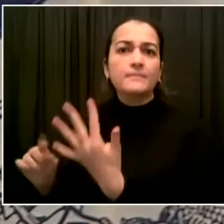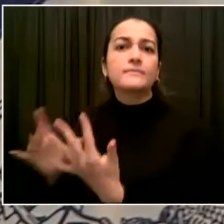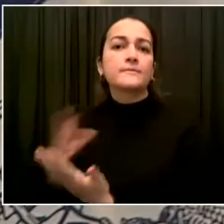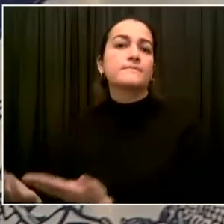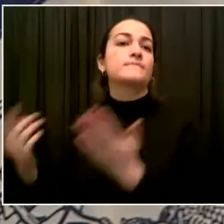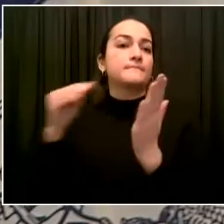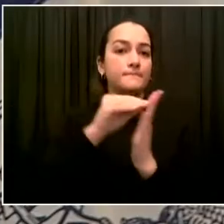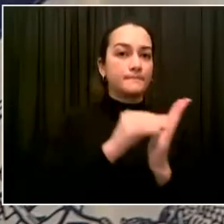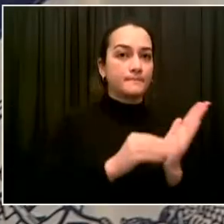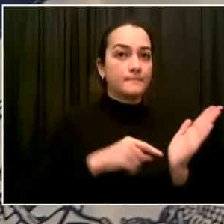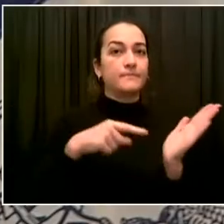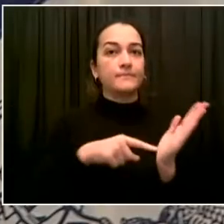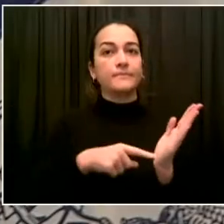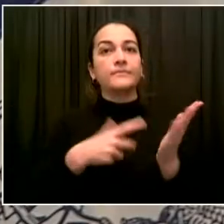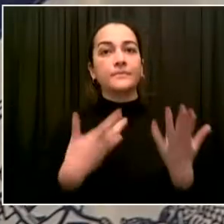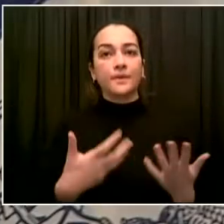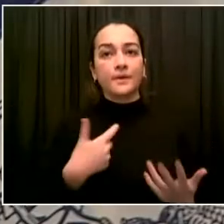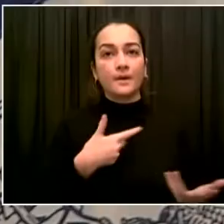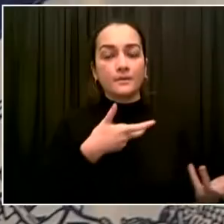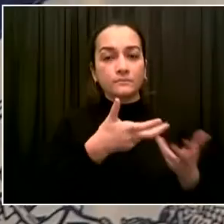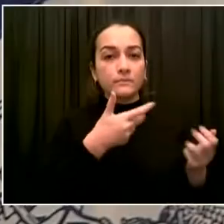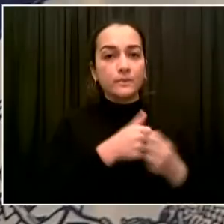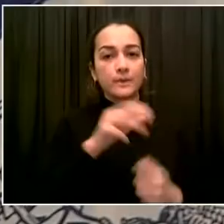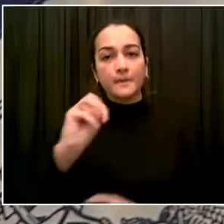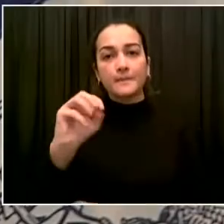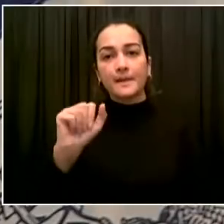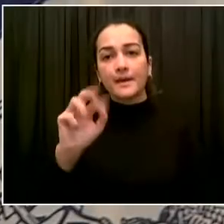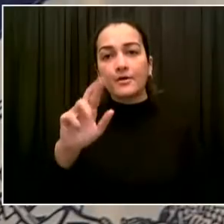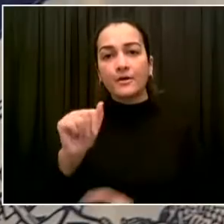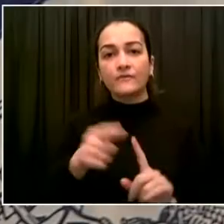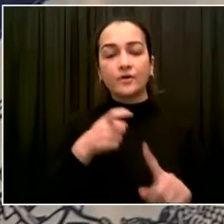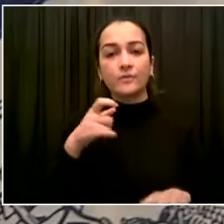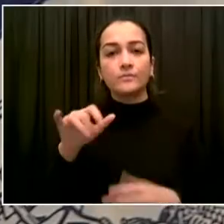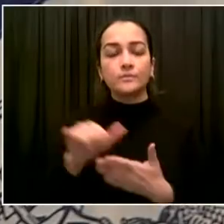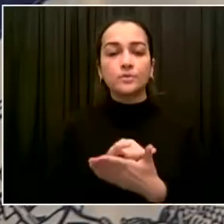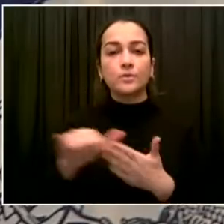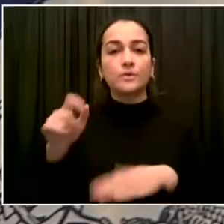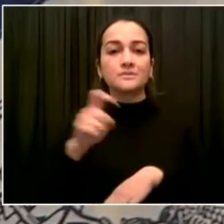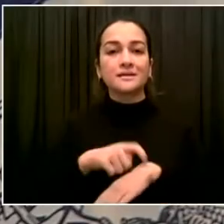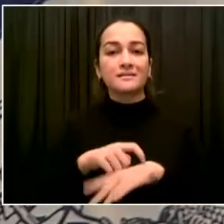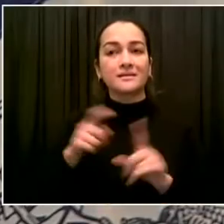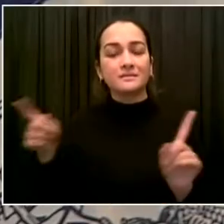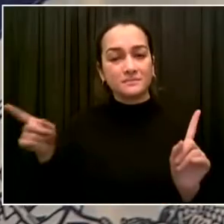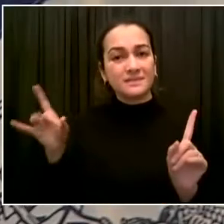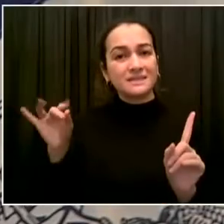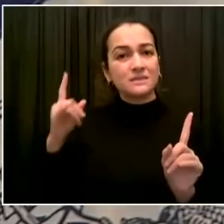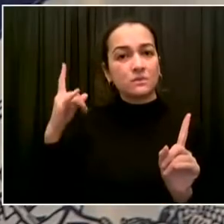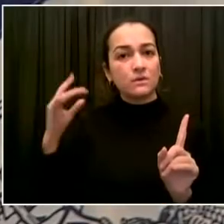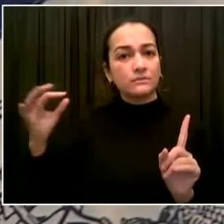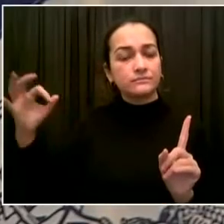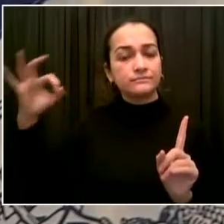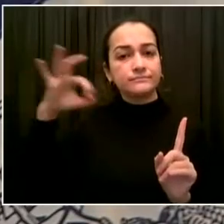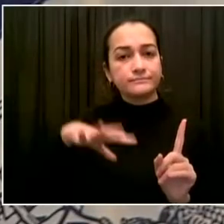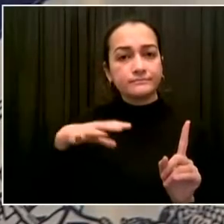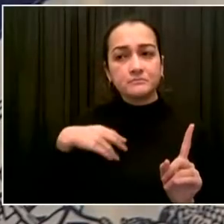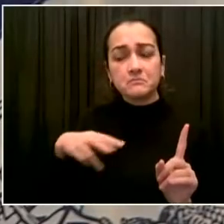TO MAKE IMMEDIATE IMPROVENEMTS AND I WANT TO SAY THANK YOU TO THE MEMBERS OF THE MEDIA WHO RAISED THOSE QUESTIONS AND CONCERNS BECAUSE IT HELPS US TO SERVE THE PUBLIC BETTER.